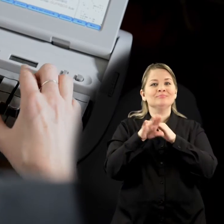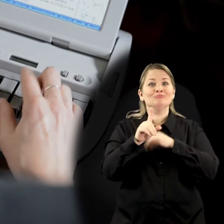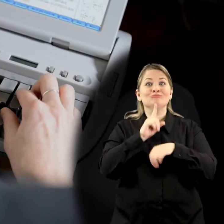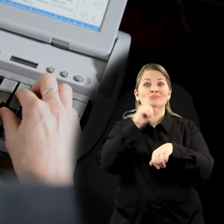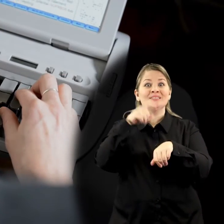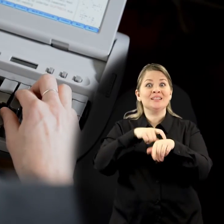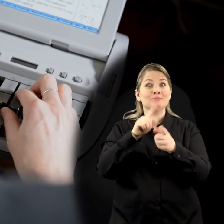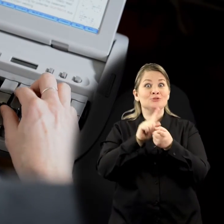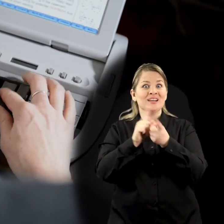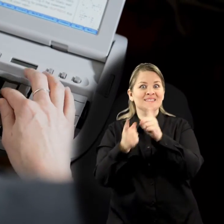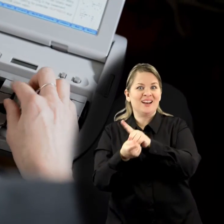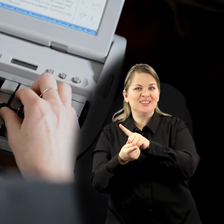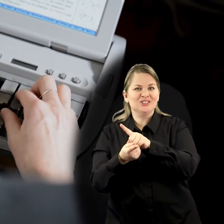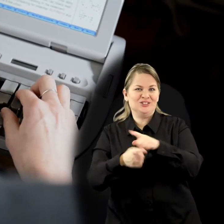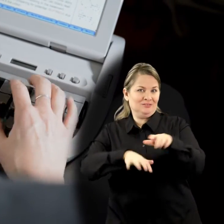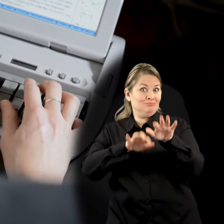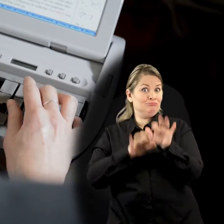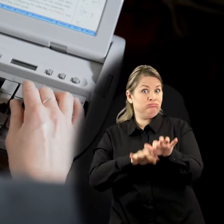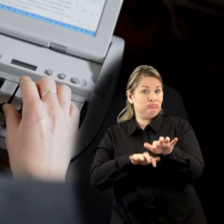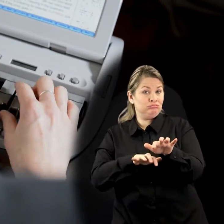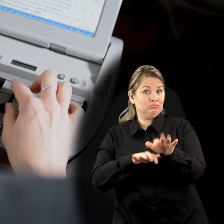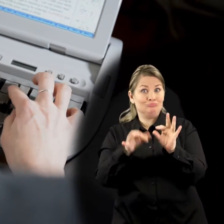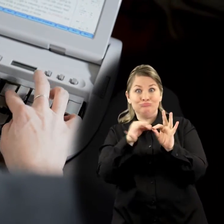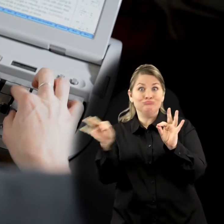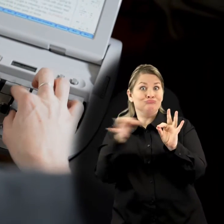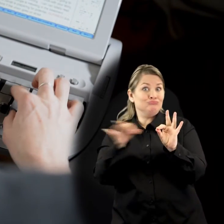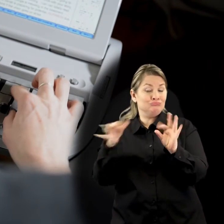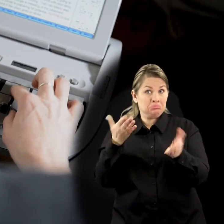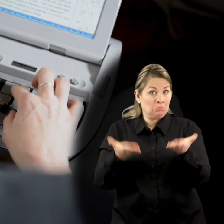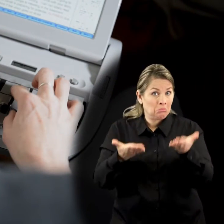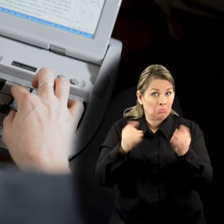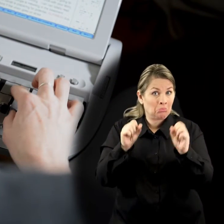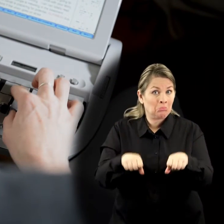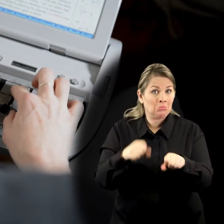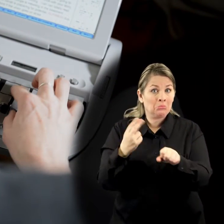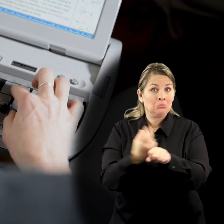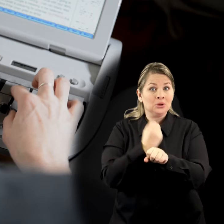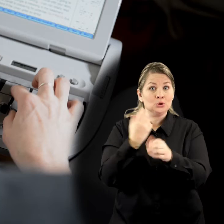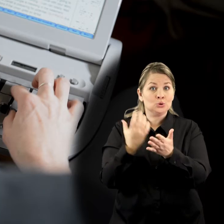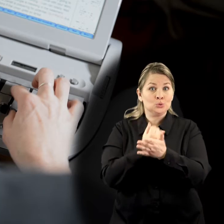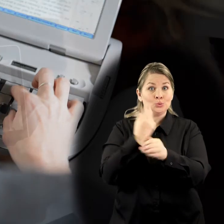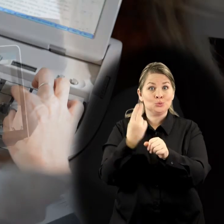Computer Access Realtime Translation, or CART.